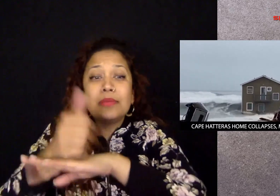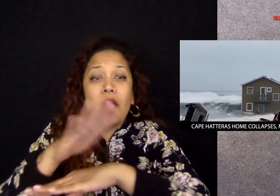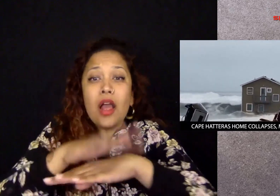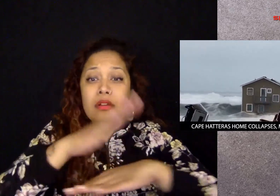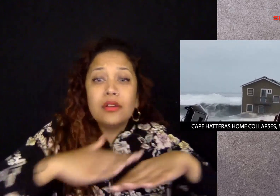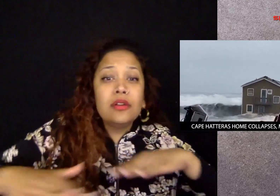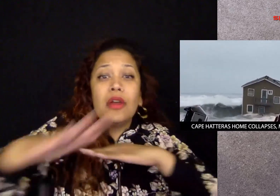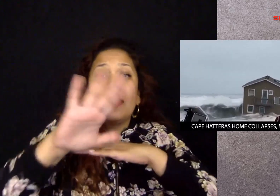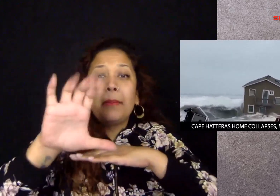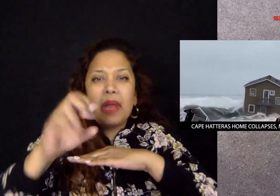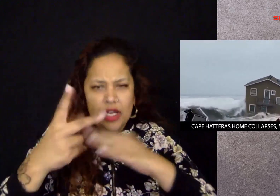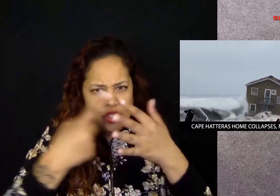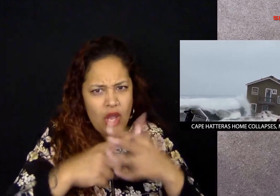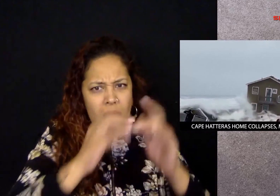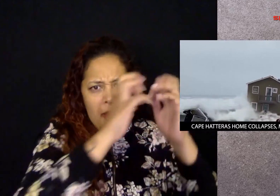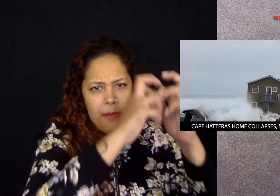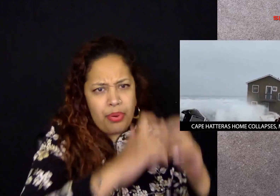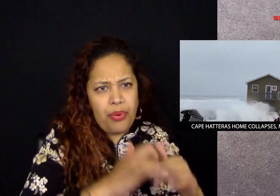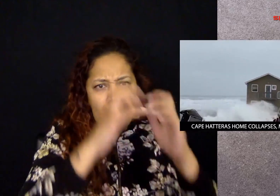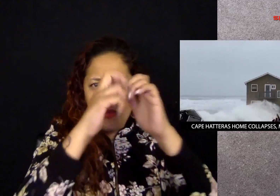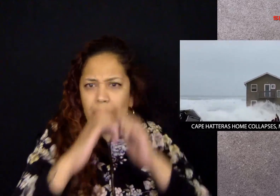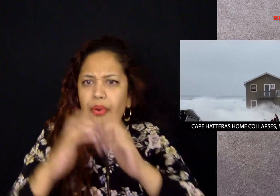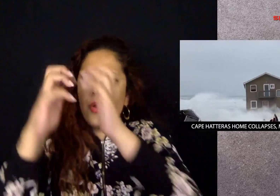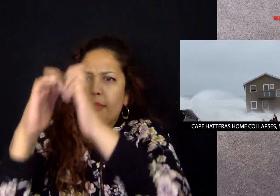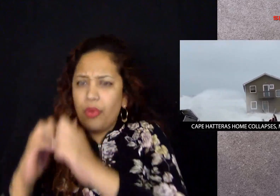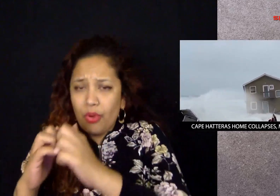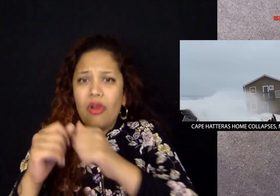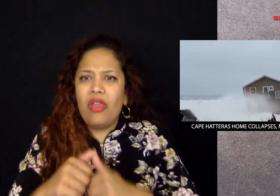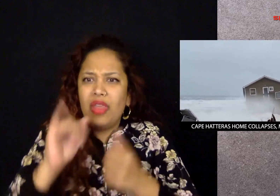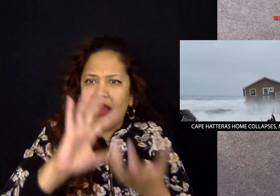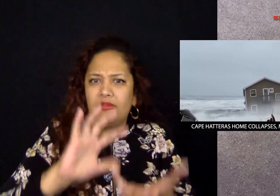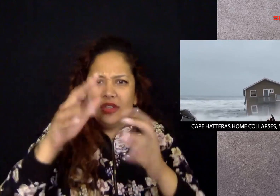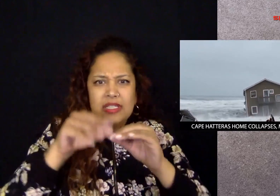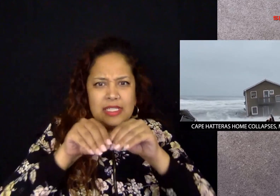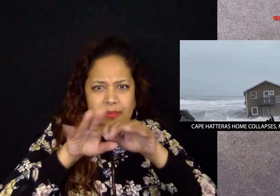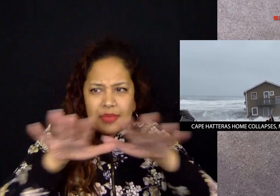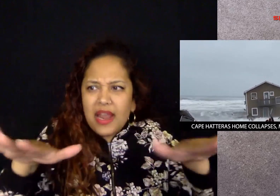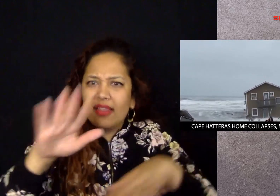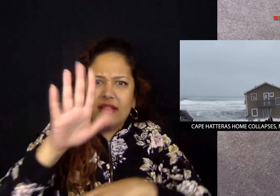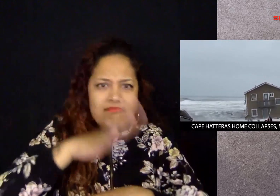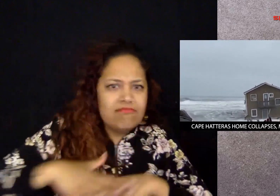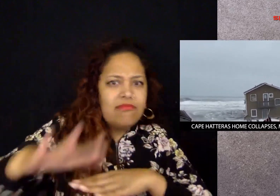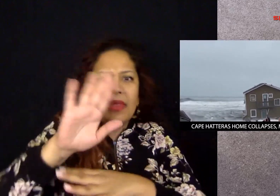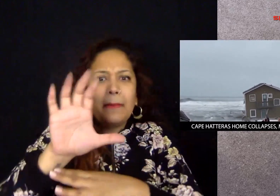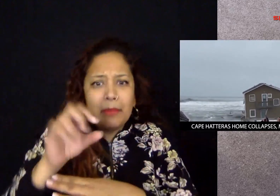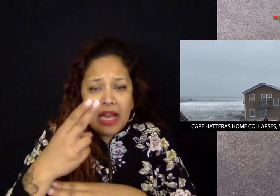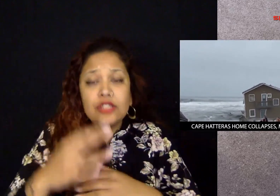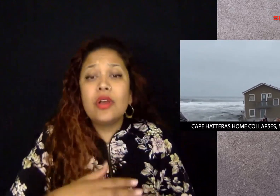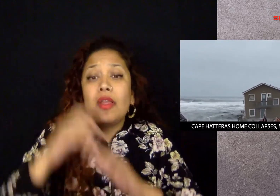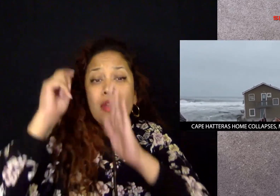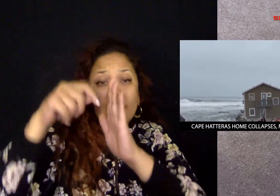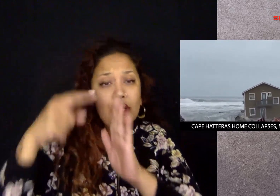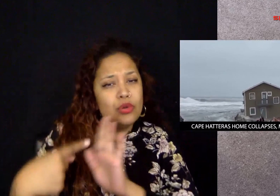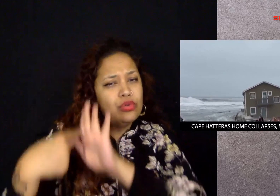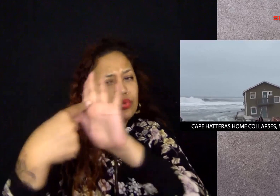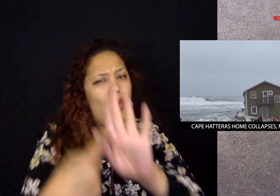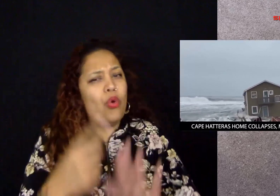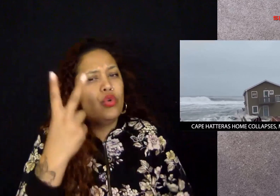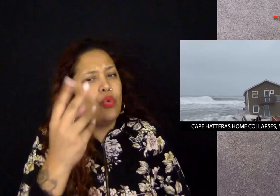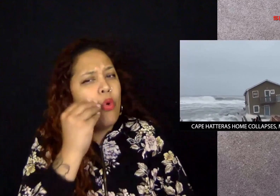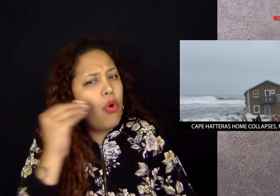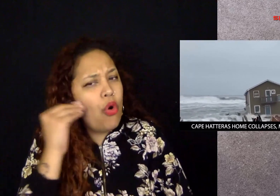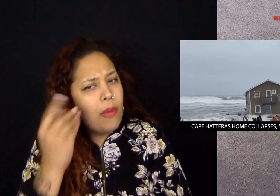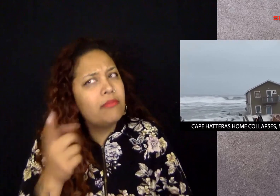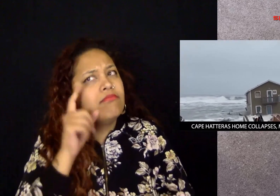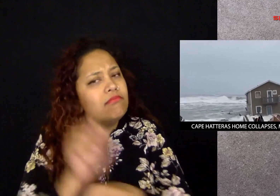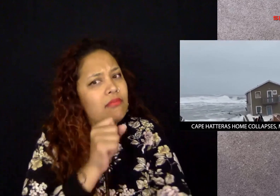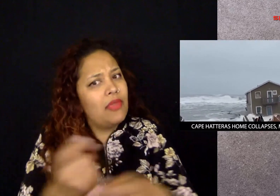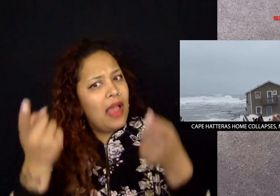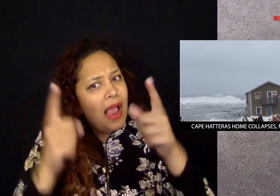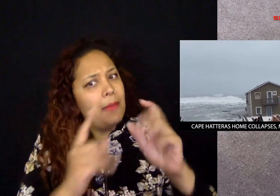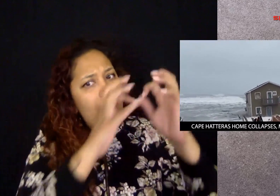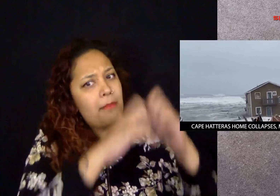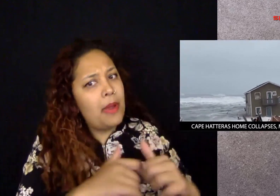homes along the beach are collapsing and the debris is spreading out across the beach this